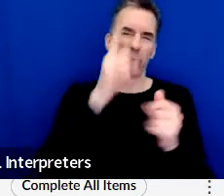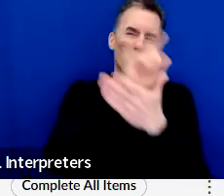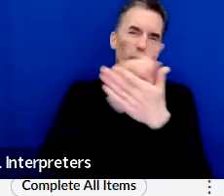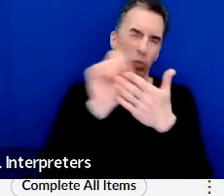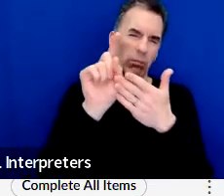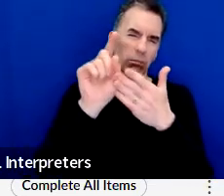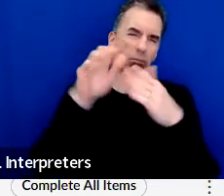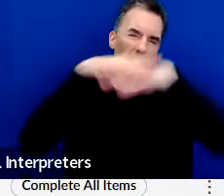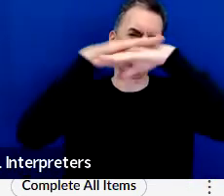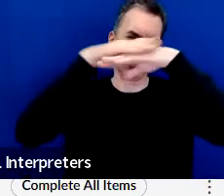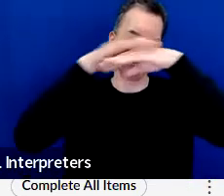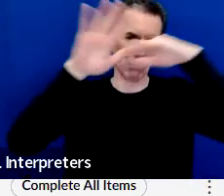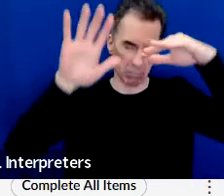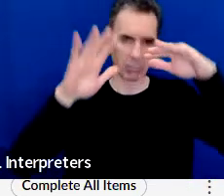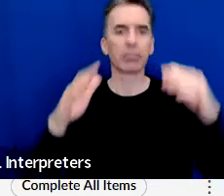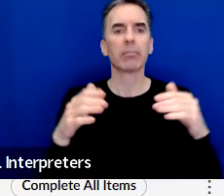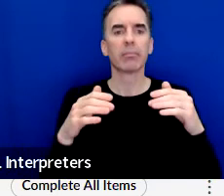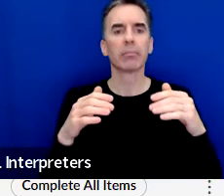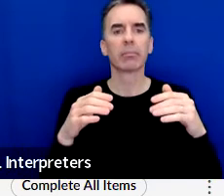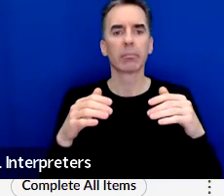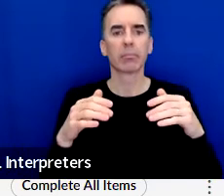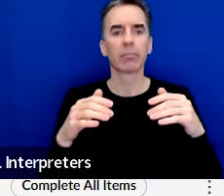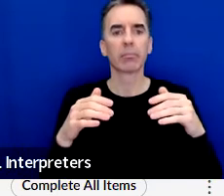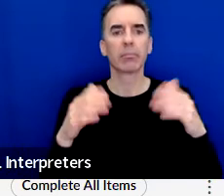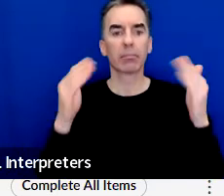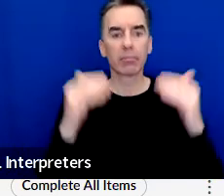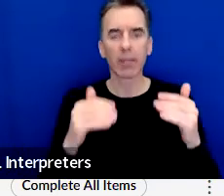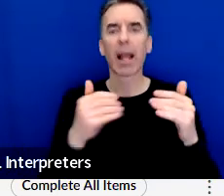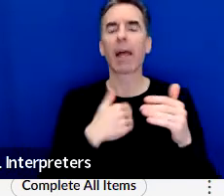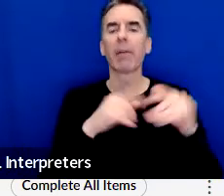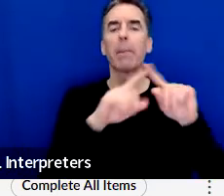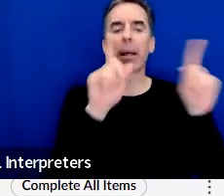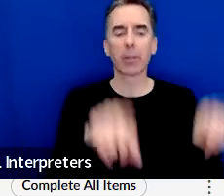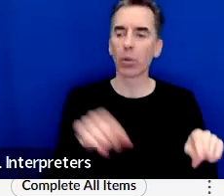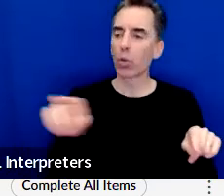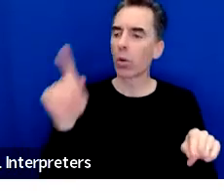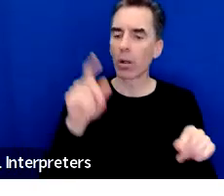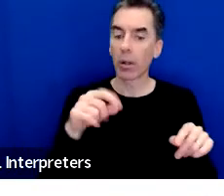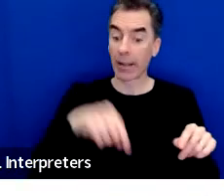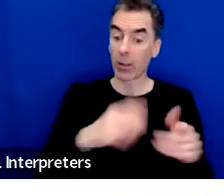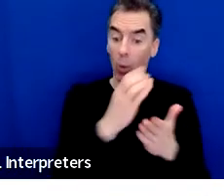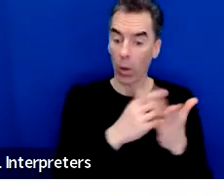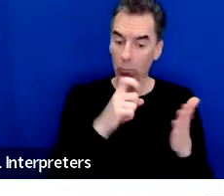And then I have a page that says These are your course readings and materials for the for the semester